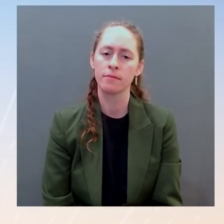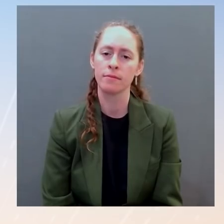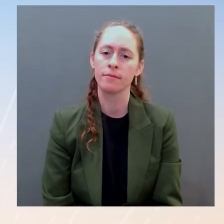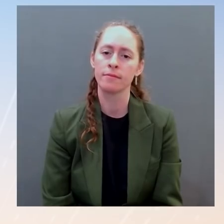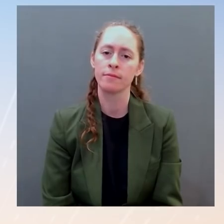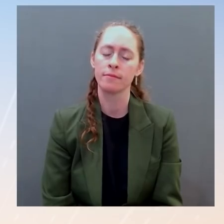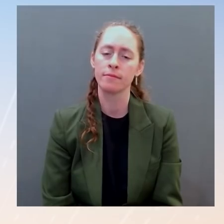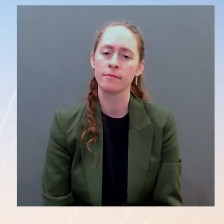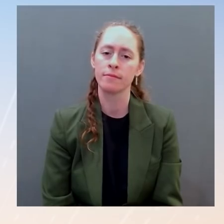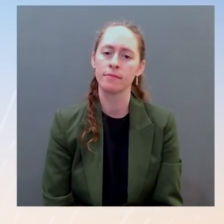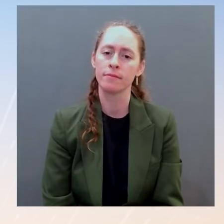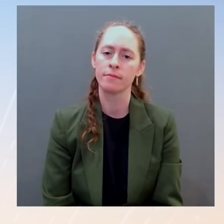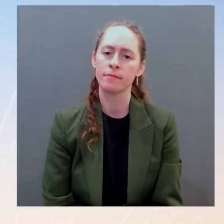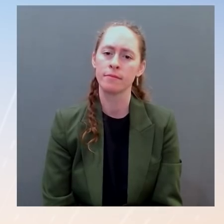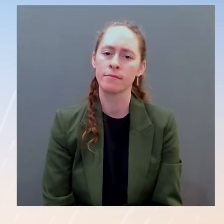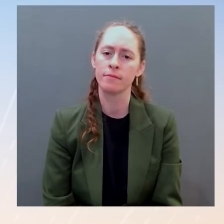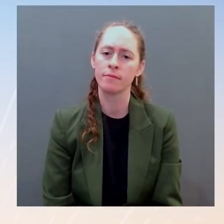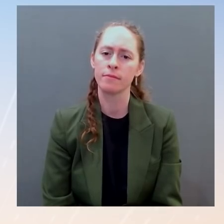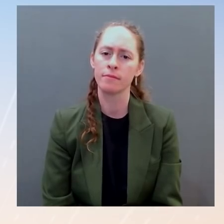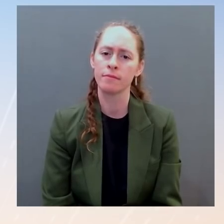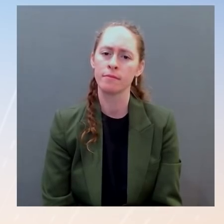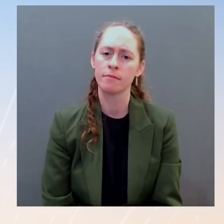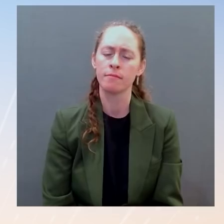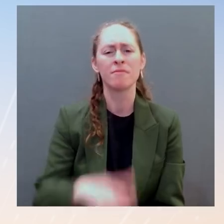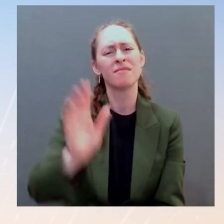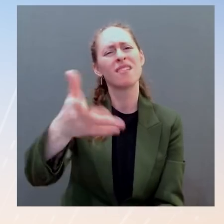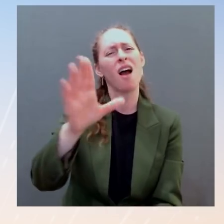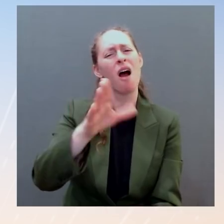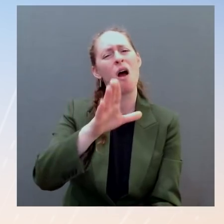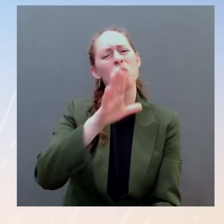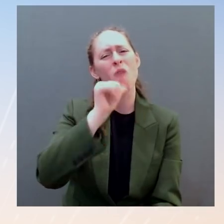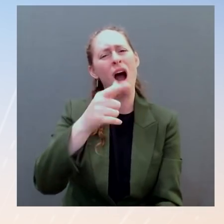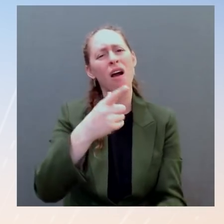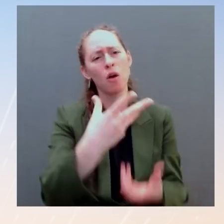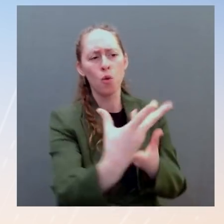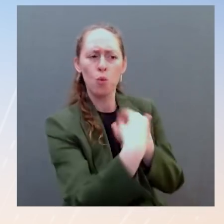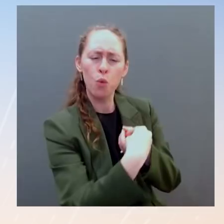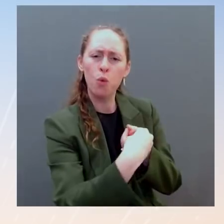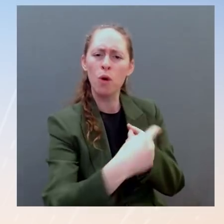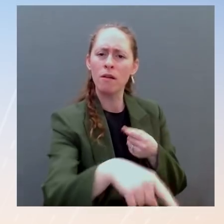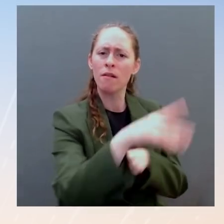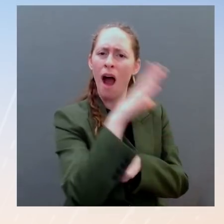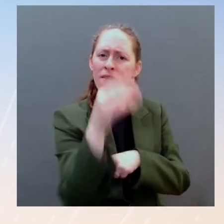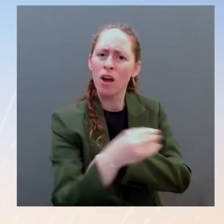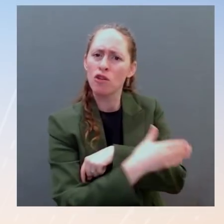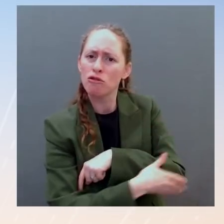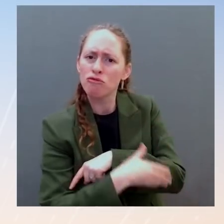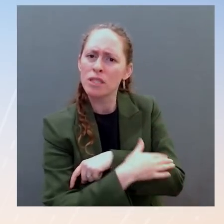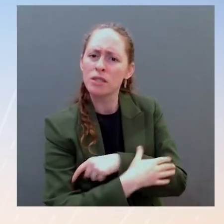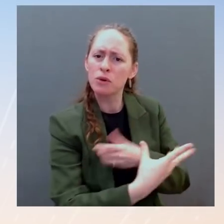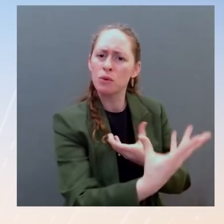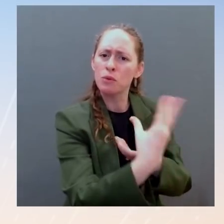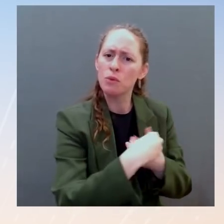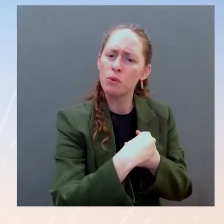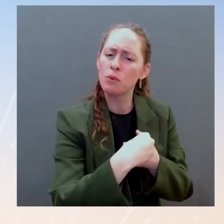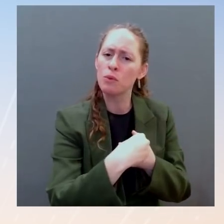other African countries that are also in crisis? Ms. Psaki: Yeah, I know you've asked me a similar question before. It's an effort or a process led by the Department of Homeland Security